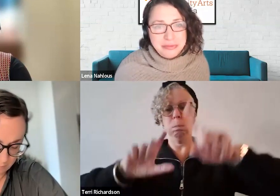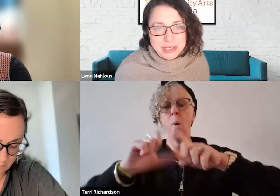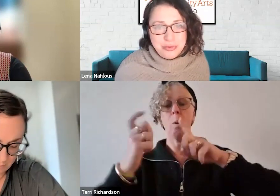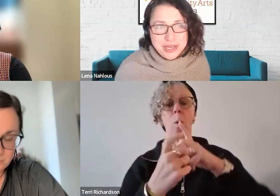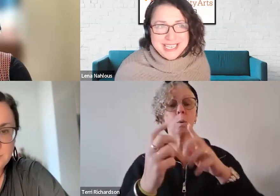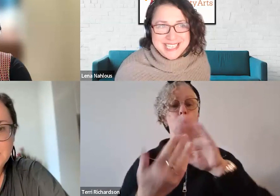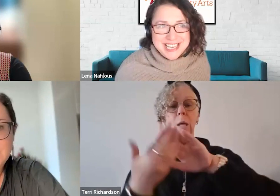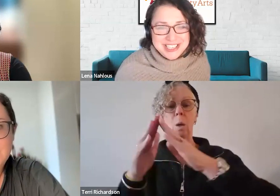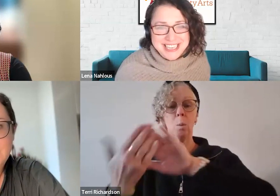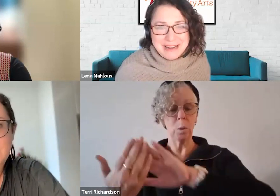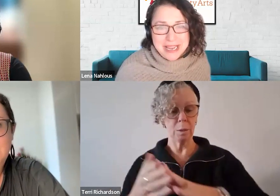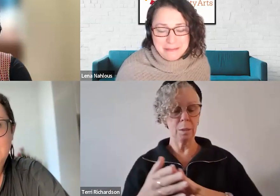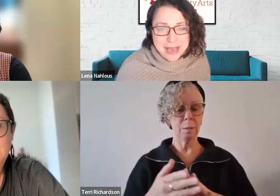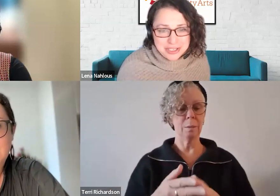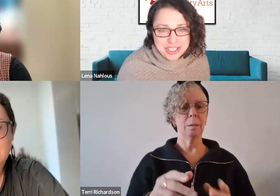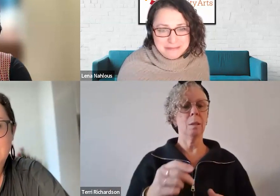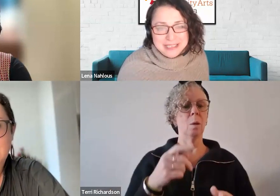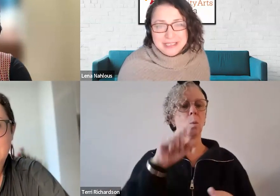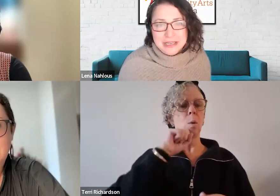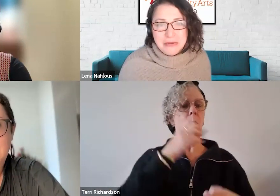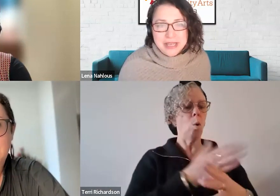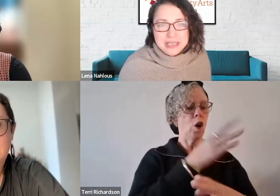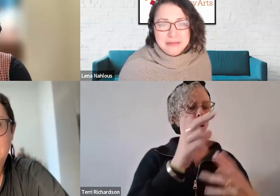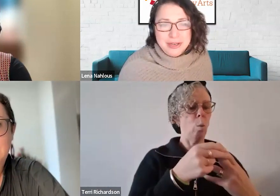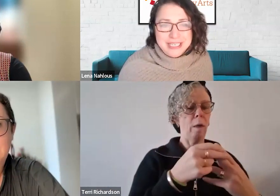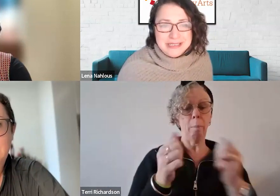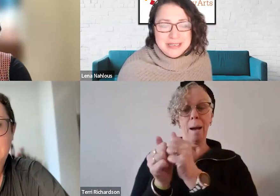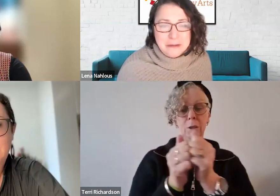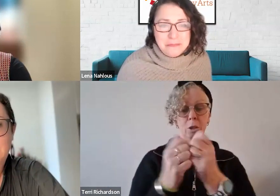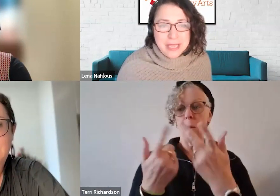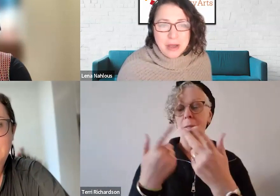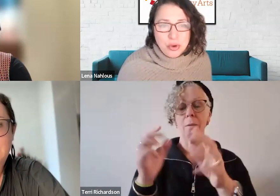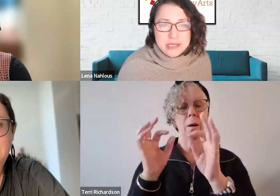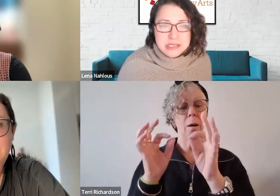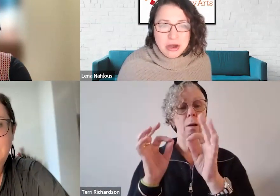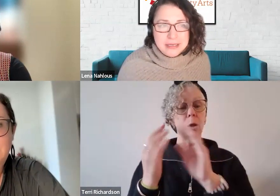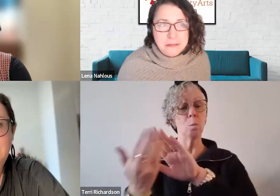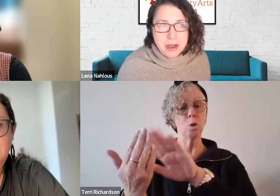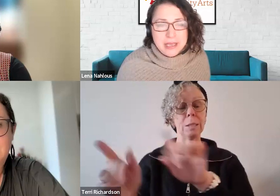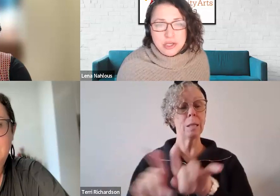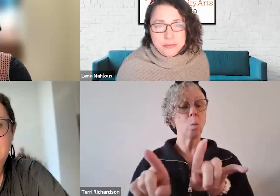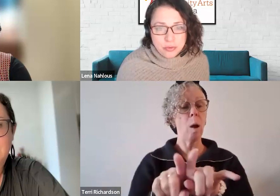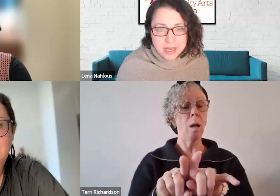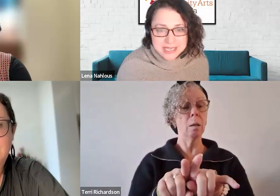We do work intersectional and in partnership with other communities. Our work is guided by a human rights